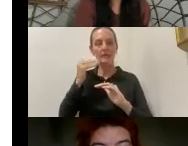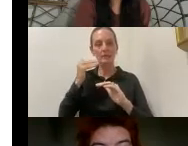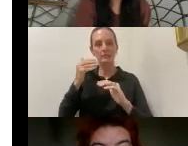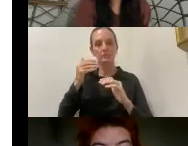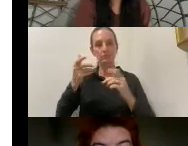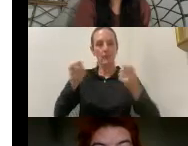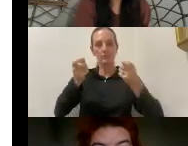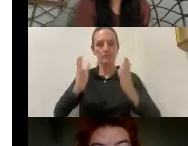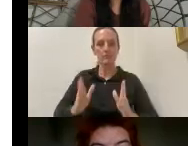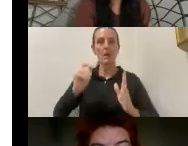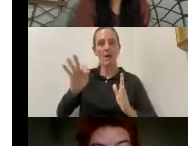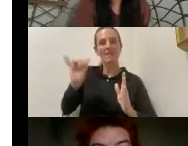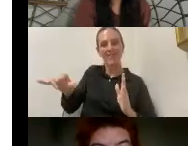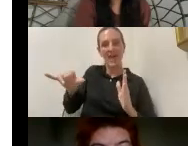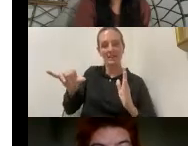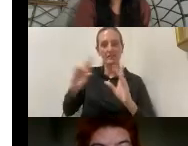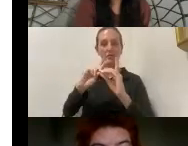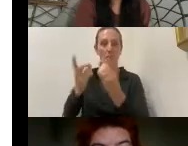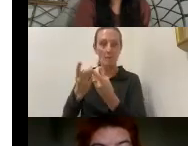And also I'm very proud that we document everything.